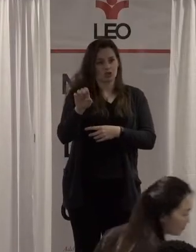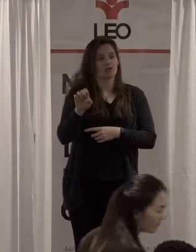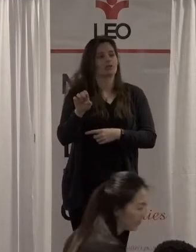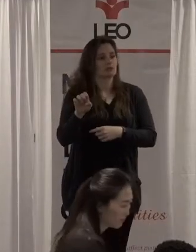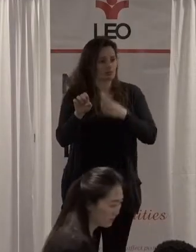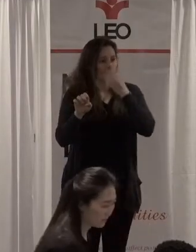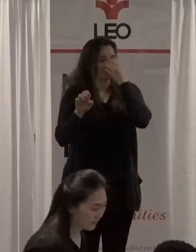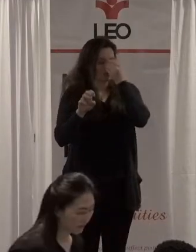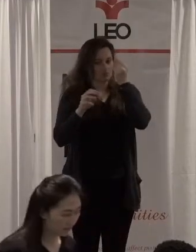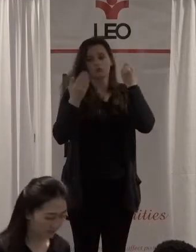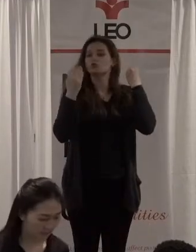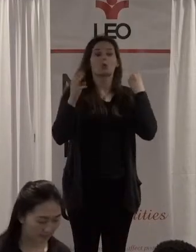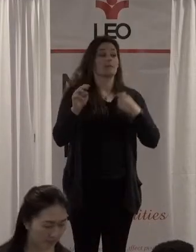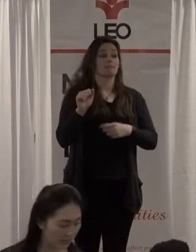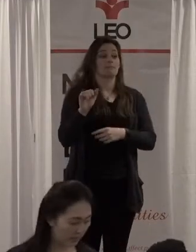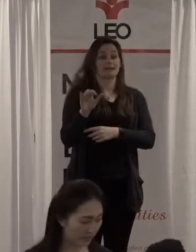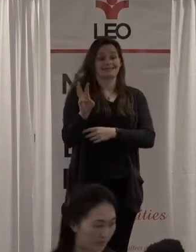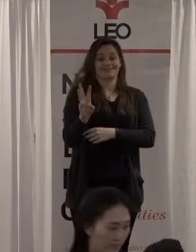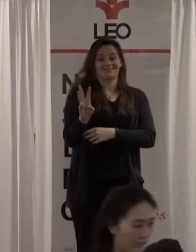AND JUSTICE MINISTER BECKY DRUHAN